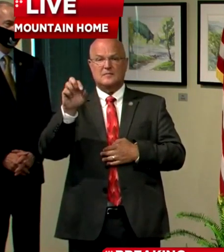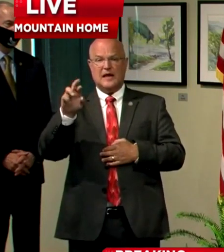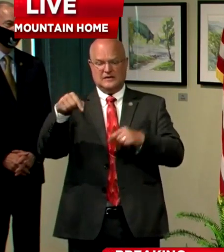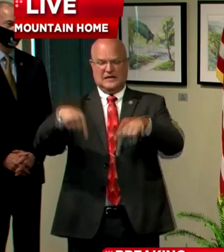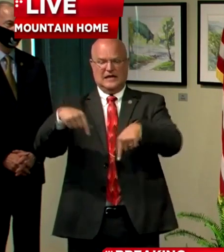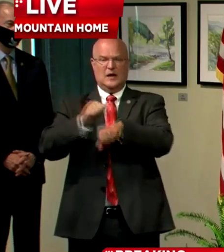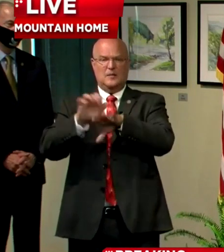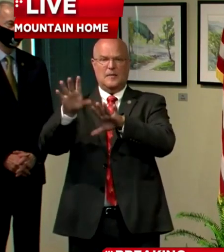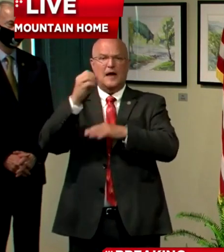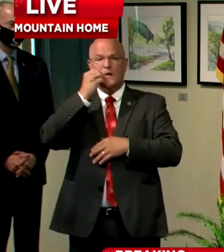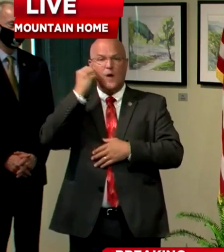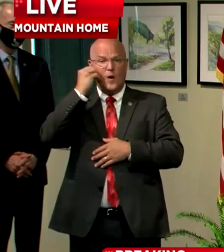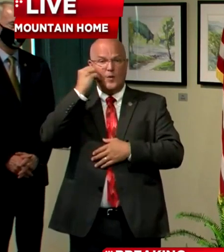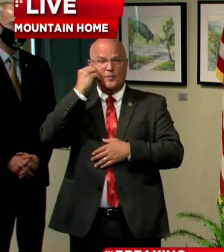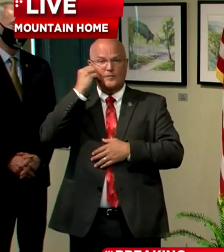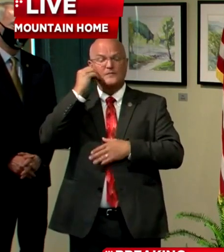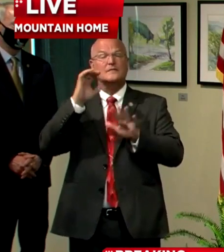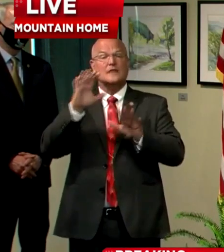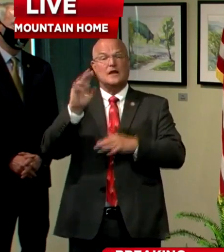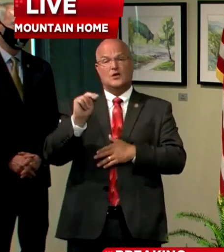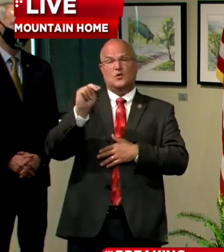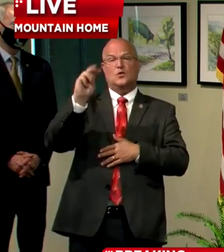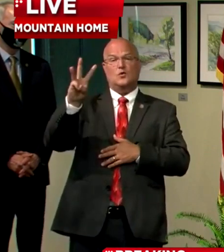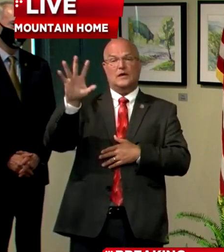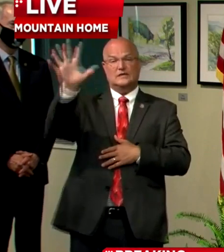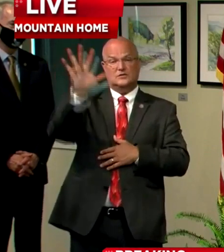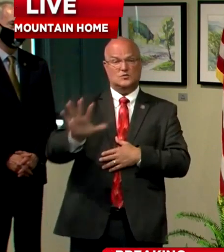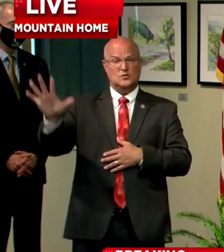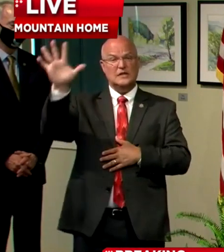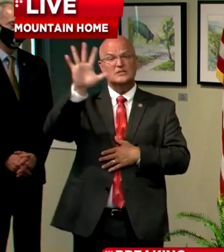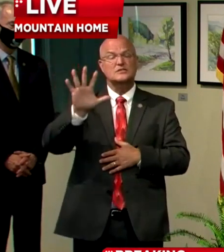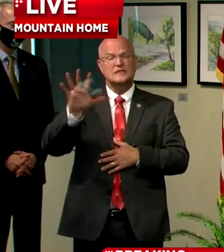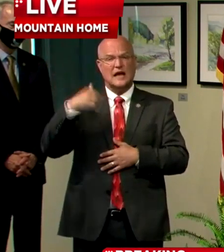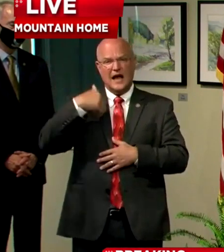70% OF OUR DEATHS. 60% OF OUR CASES IN BAXTER COUNTY HAVE BEEN HERE IN